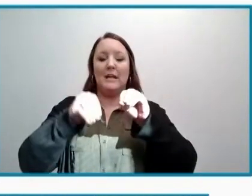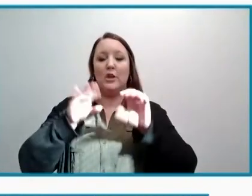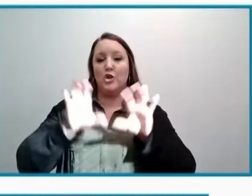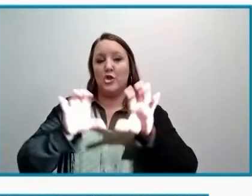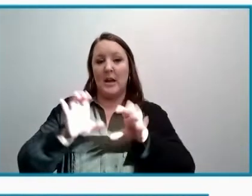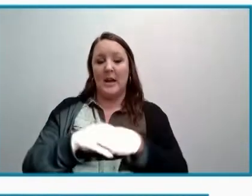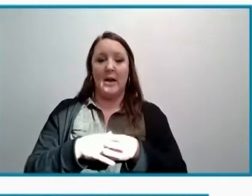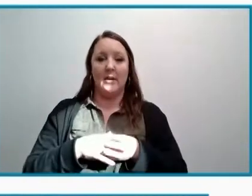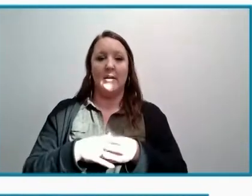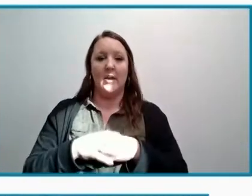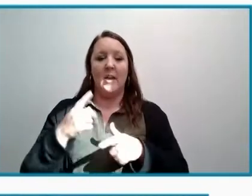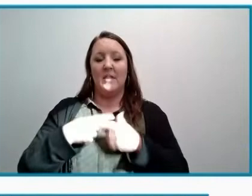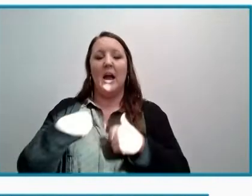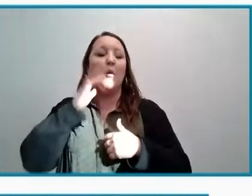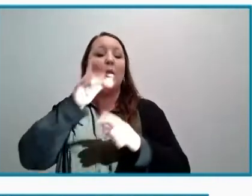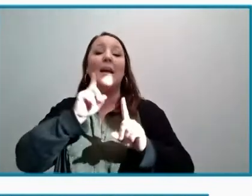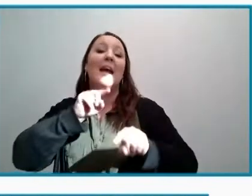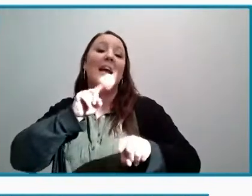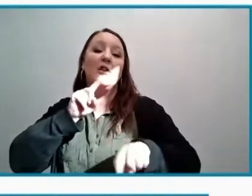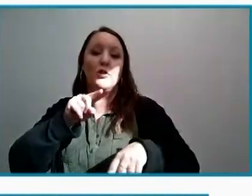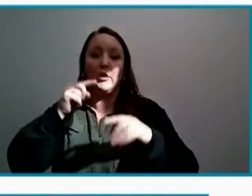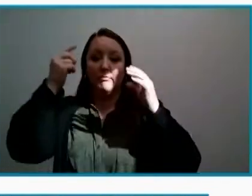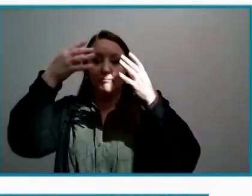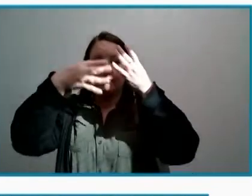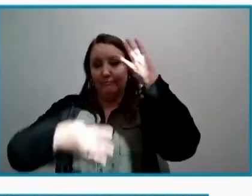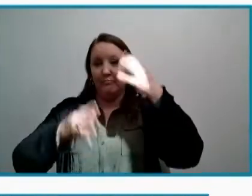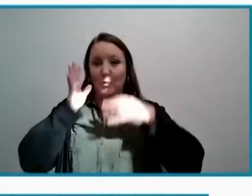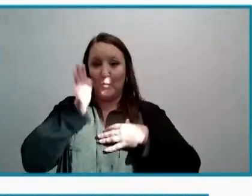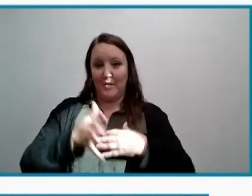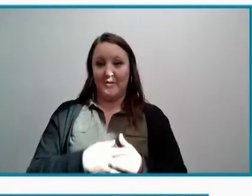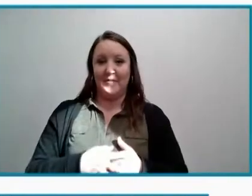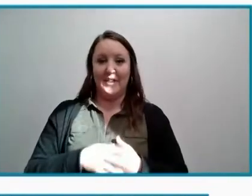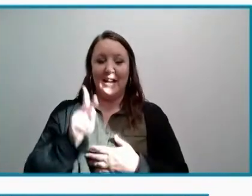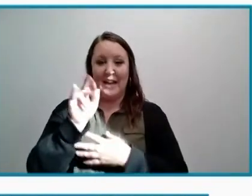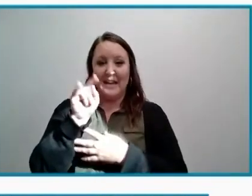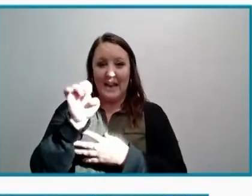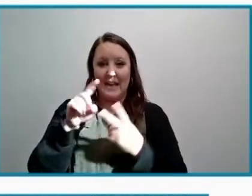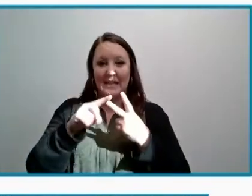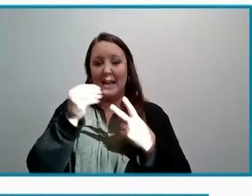to me. I have plenty. So, Katie and Gill, I'd love to start with you.